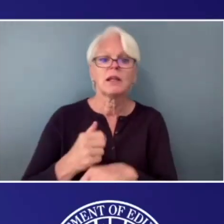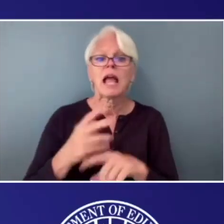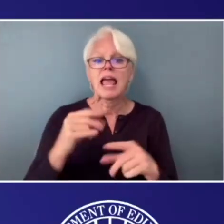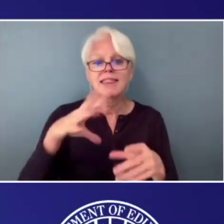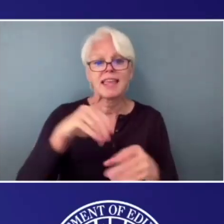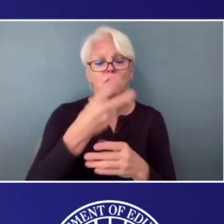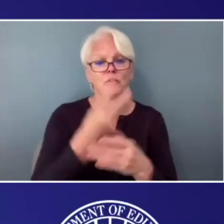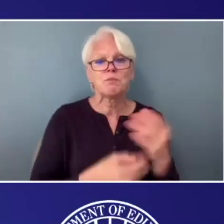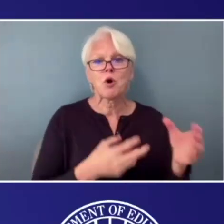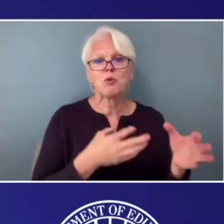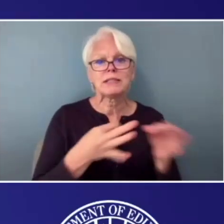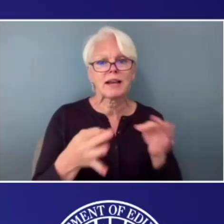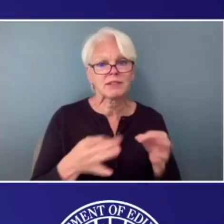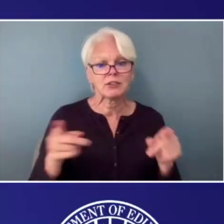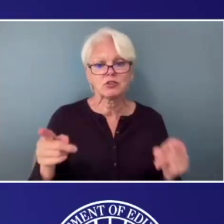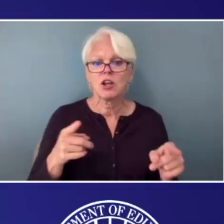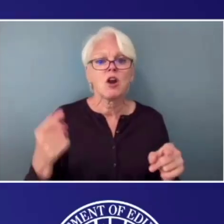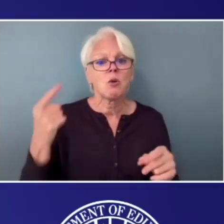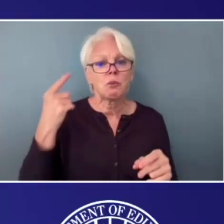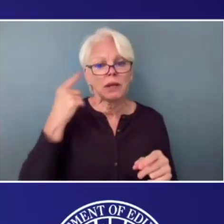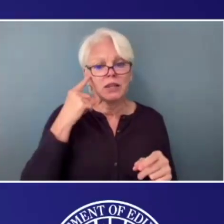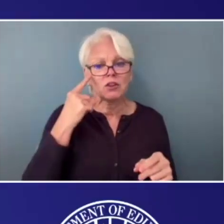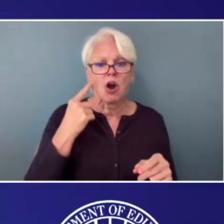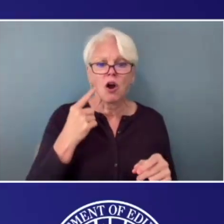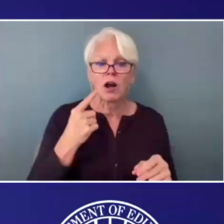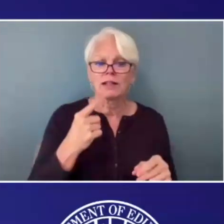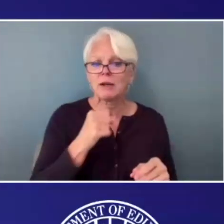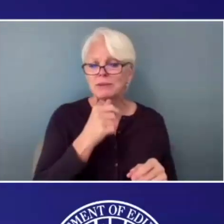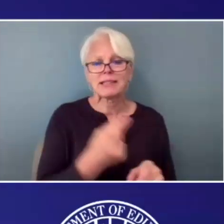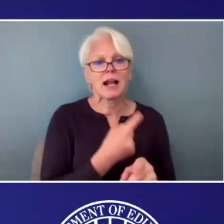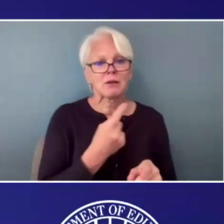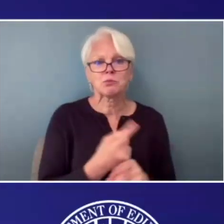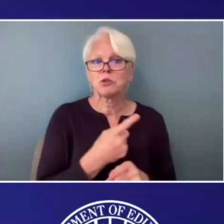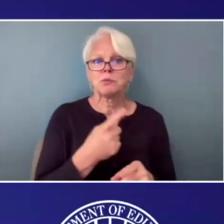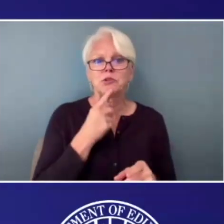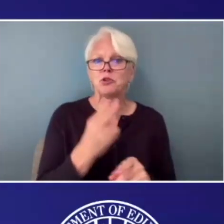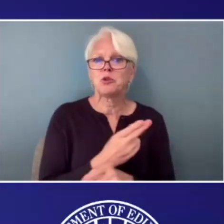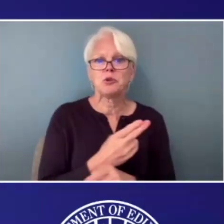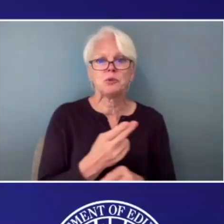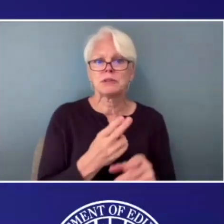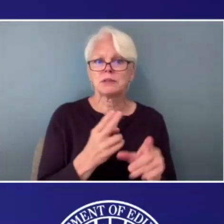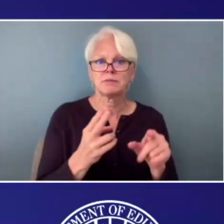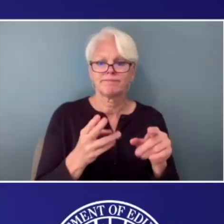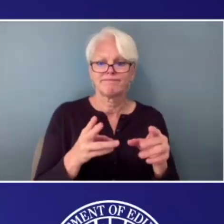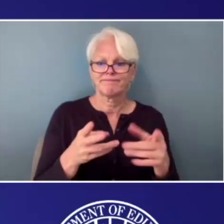thought it was inappropriate to just fully reference the same definition between or treat the two as interchangeable.